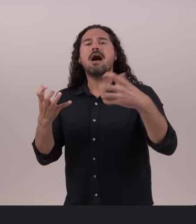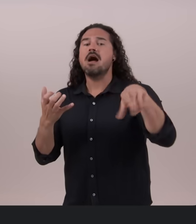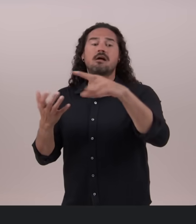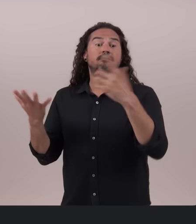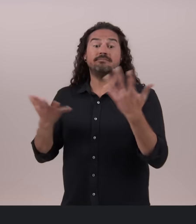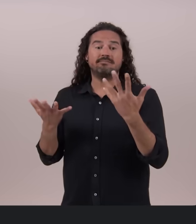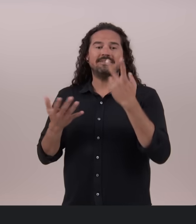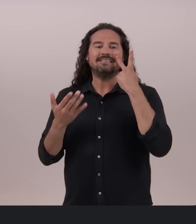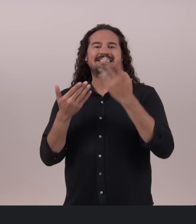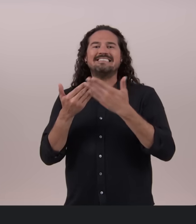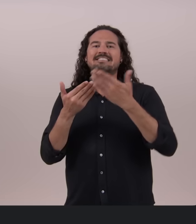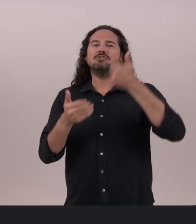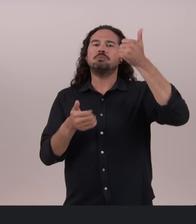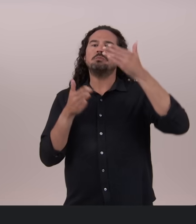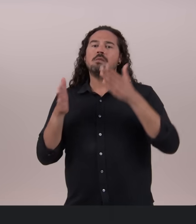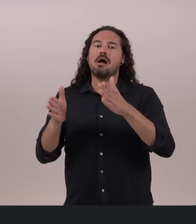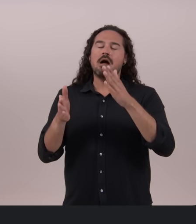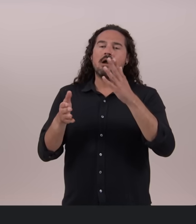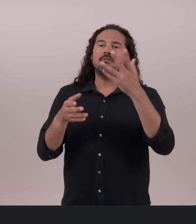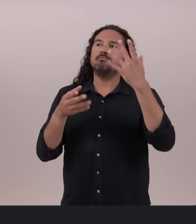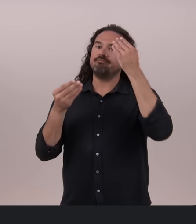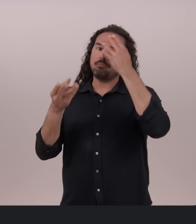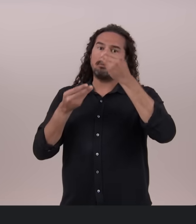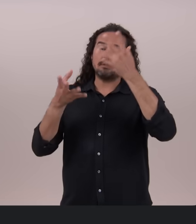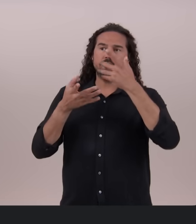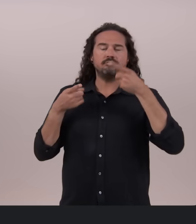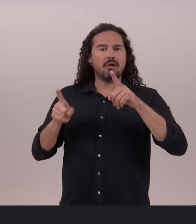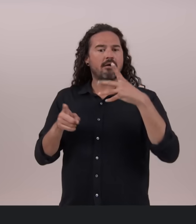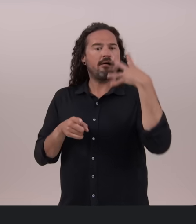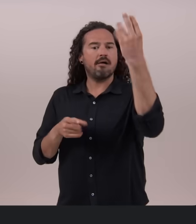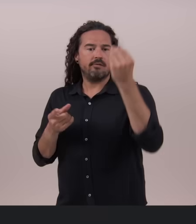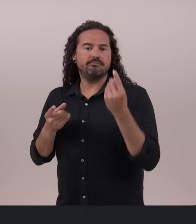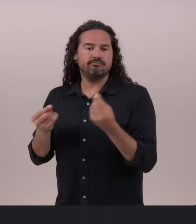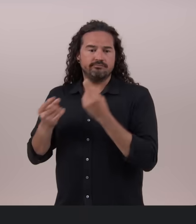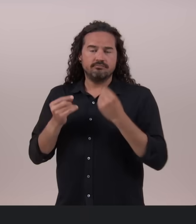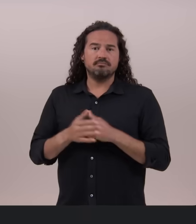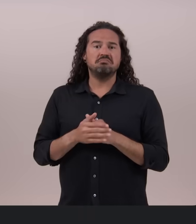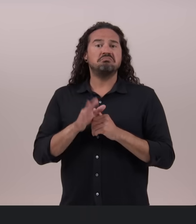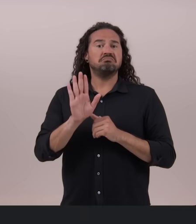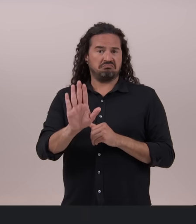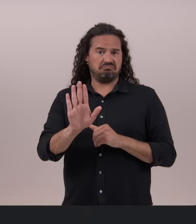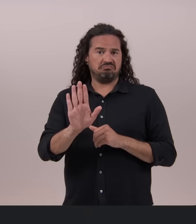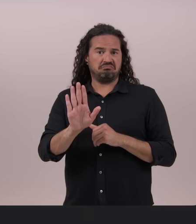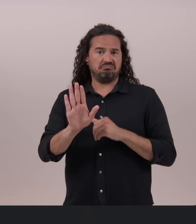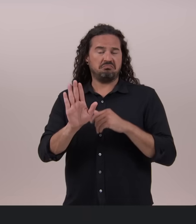they're on the go. So let's try this out. In a single prompt, let's add the capability